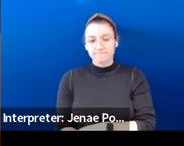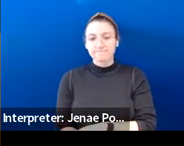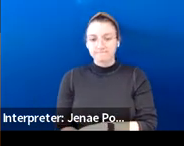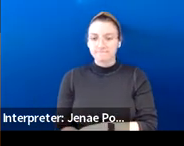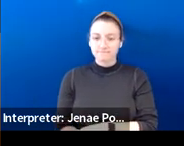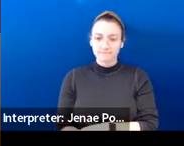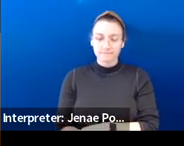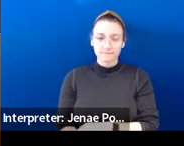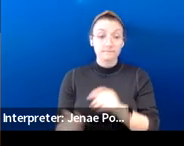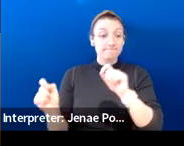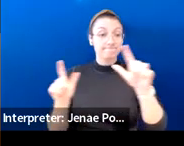Next, life is